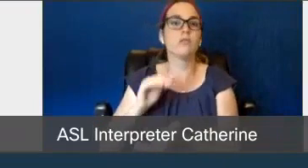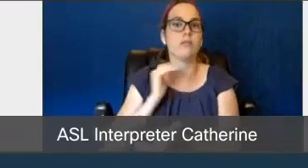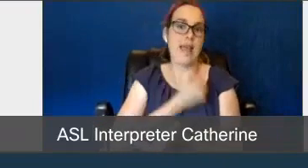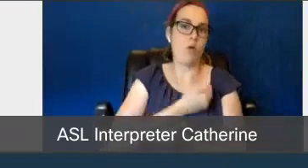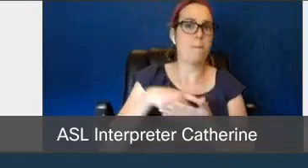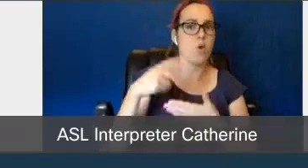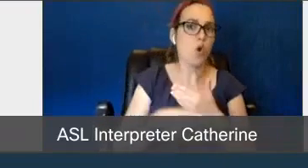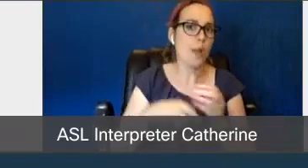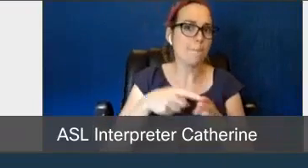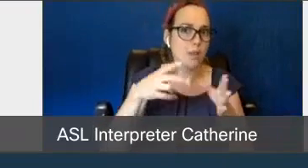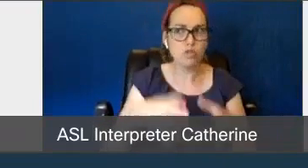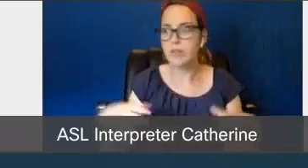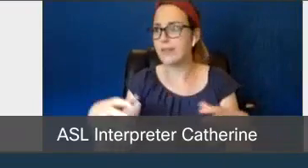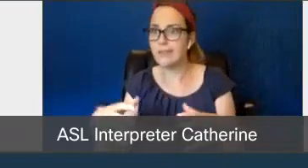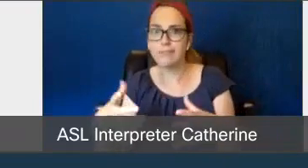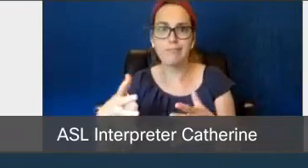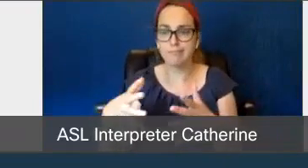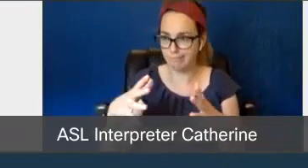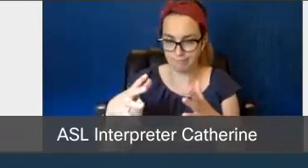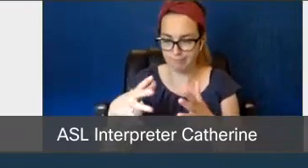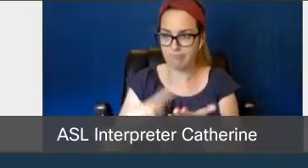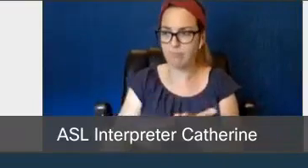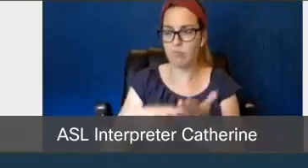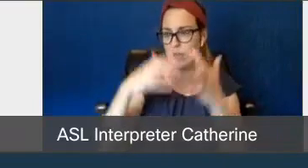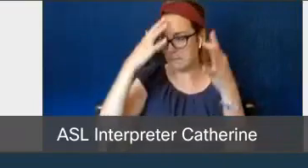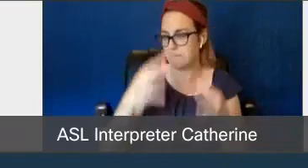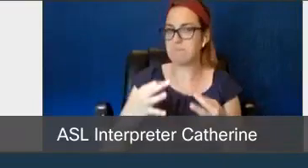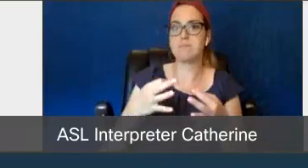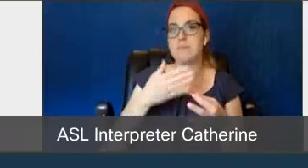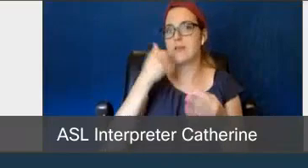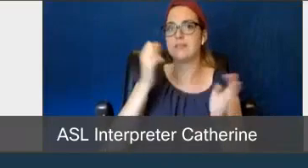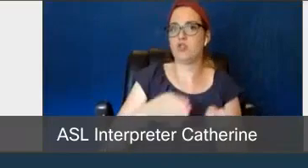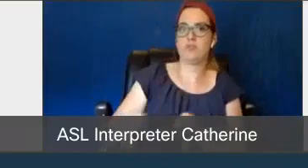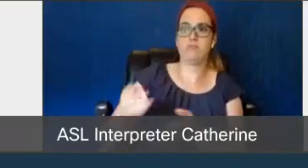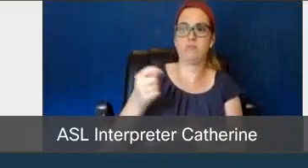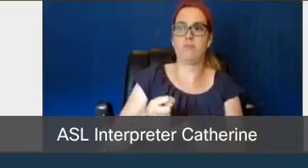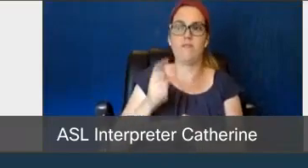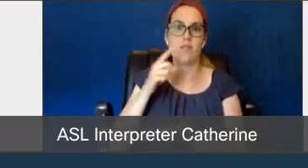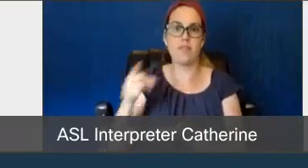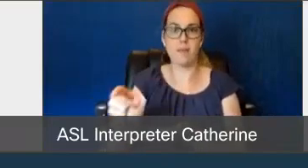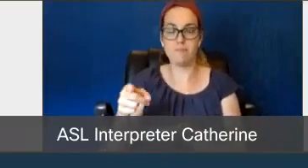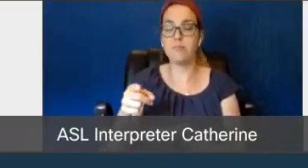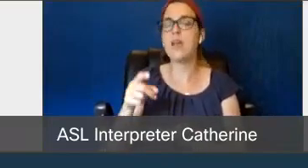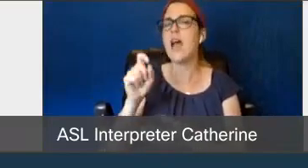And again as the doctor says, we have to stay in our lane and it's their choice and they choose the best treatment that works for them.